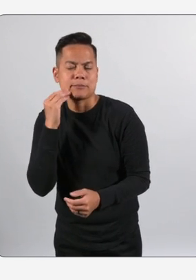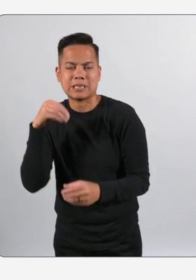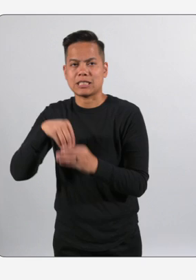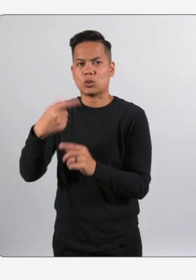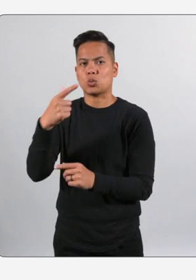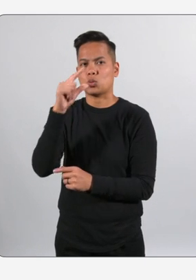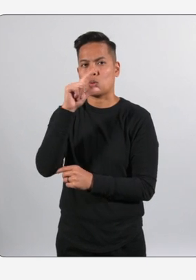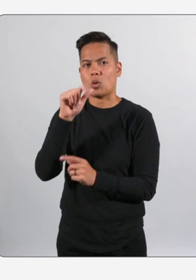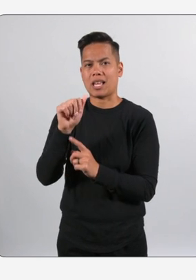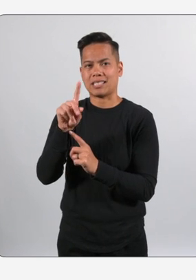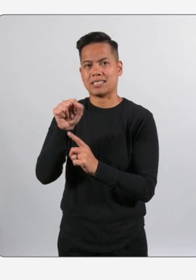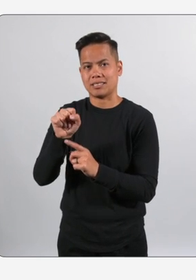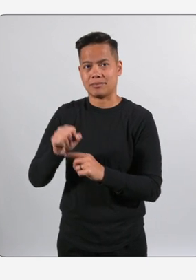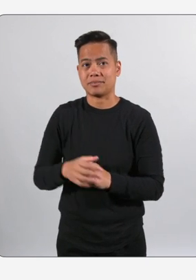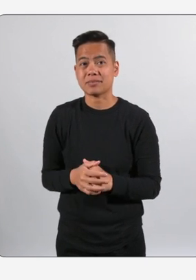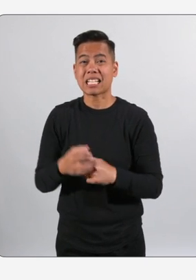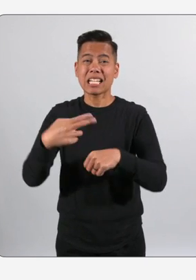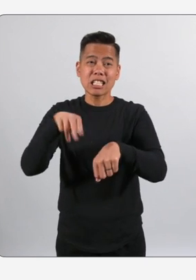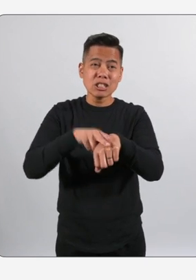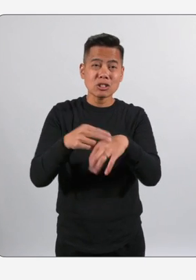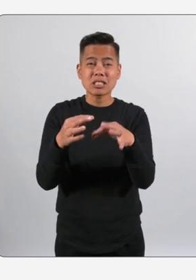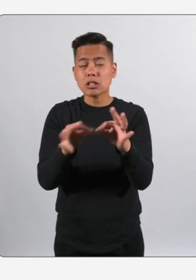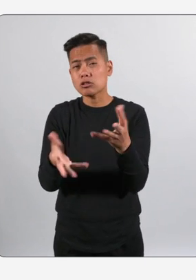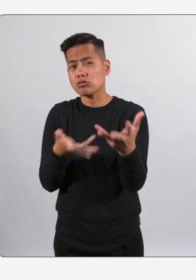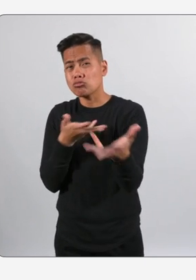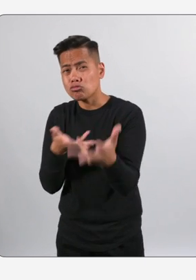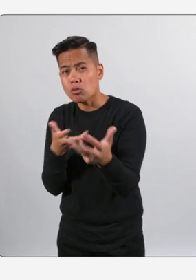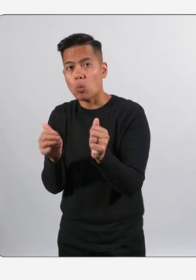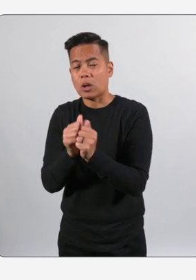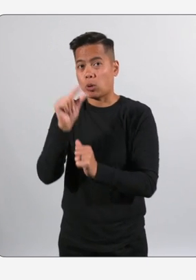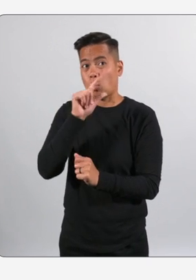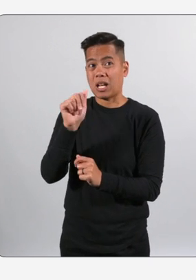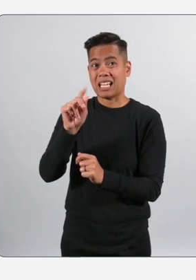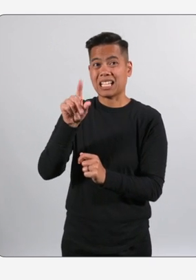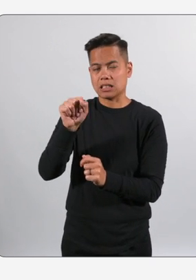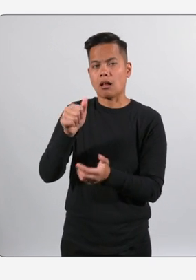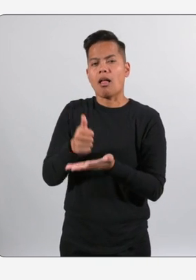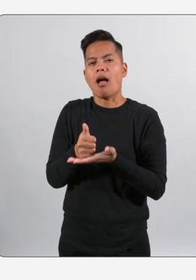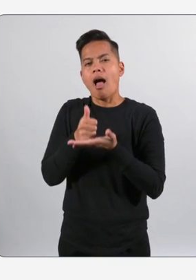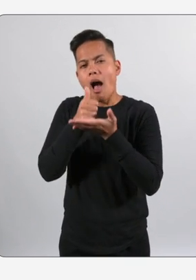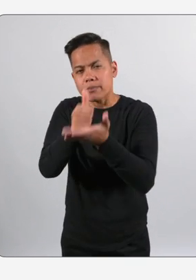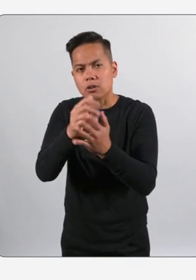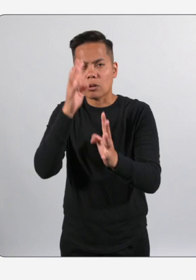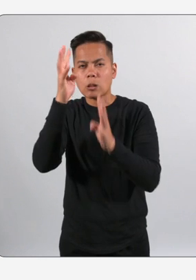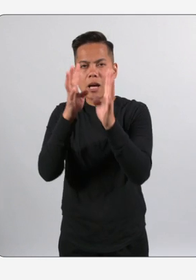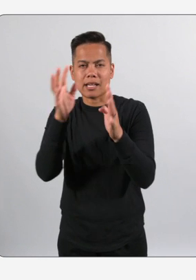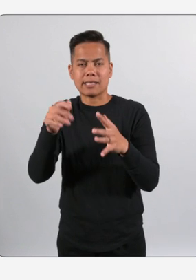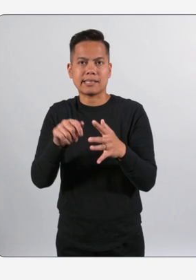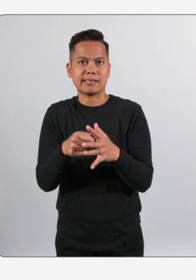You can have a natural language conversation with Google Ads to help you create keywords and assets that drive better performance.